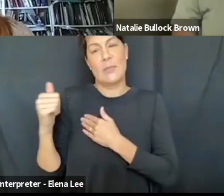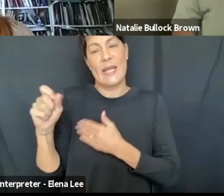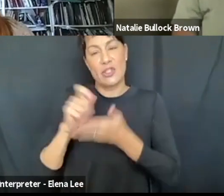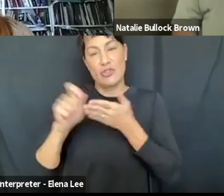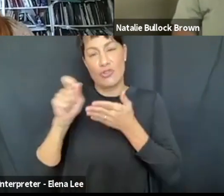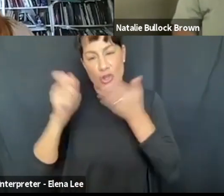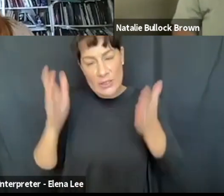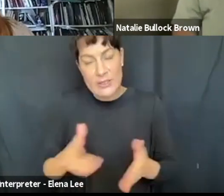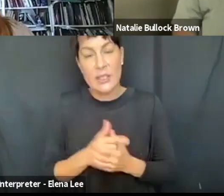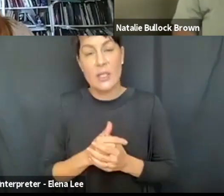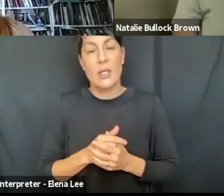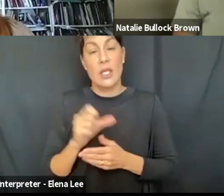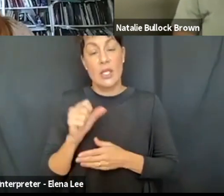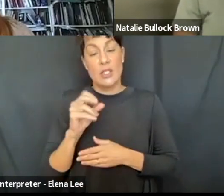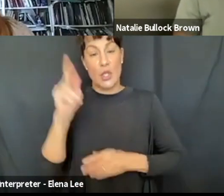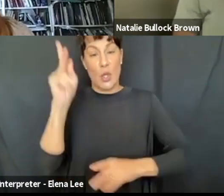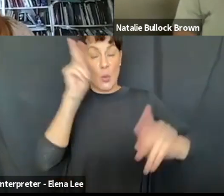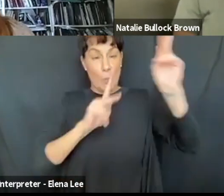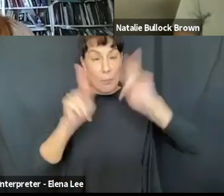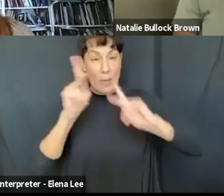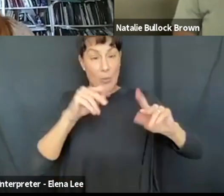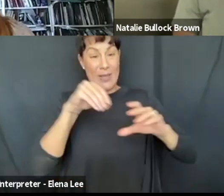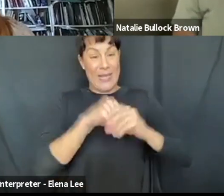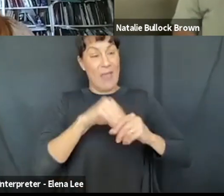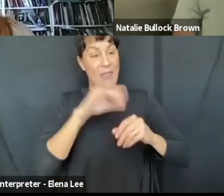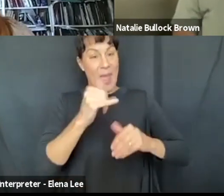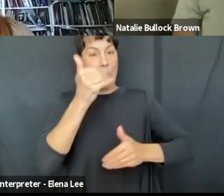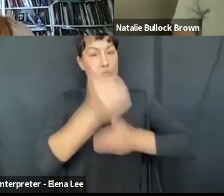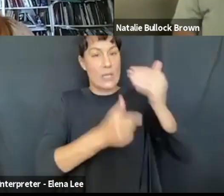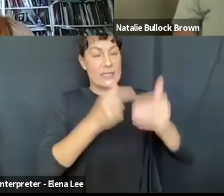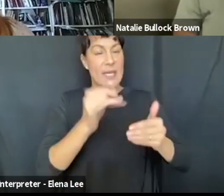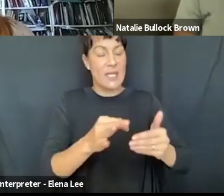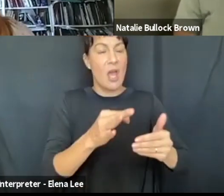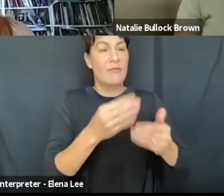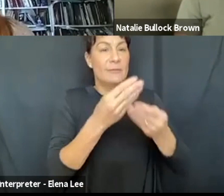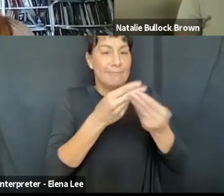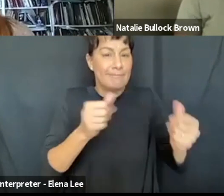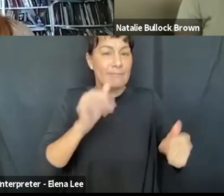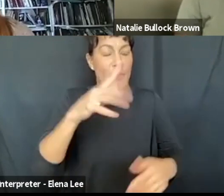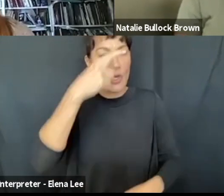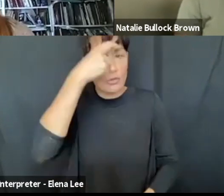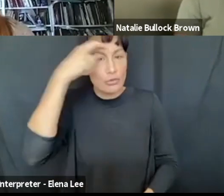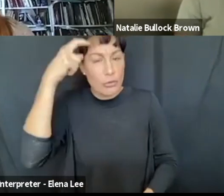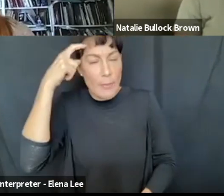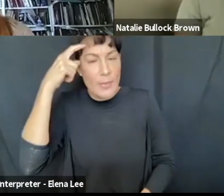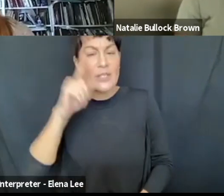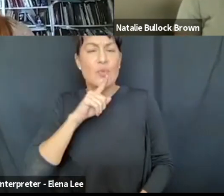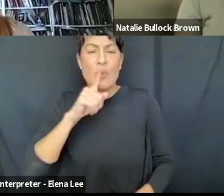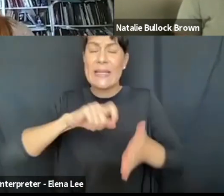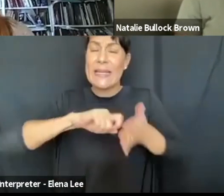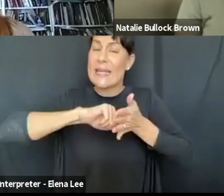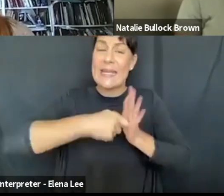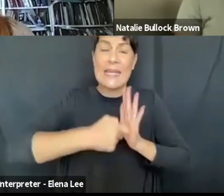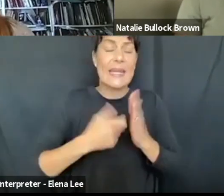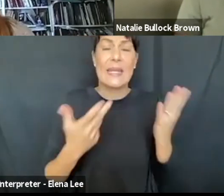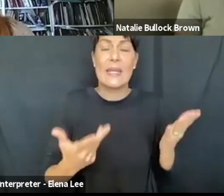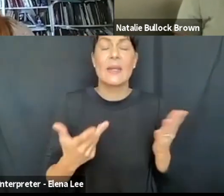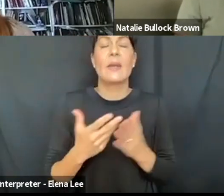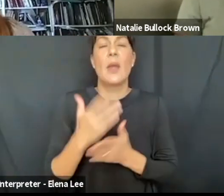The process of dealing with their trauma as Daffodil was explaining, is a really key part of this process.